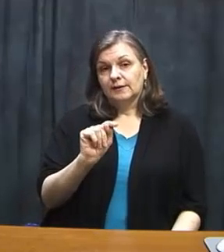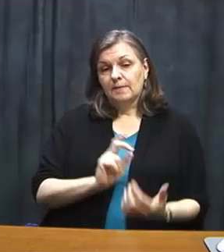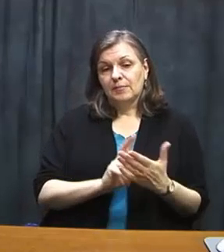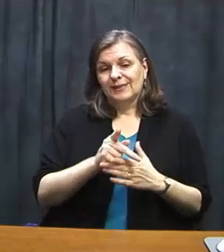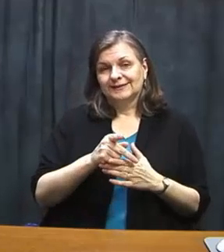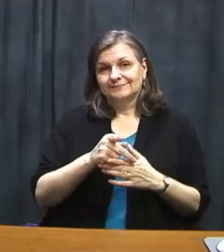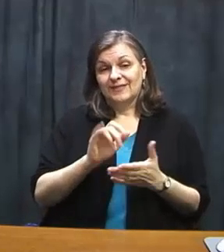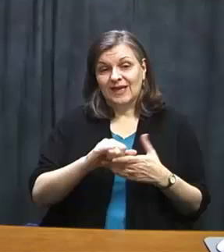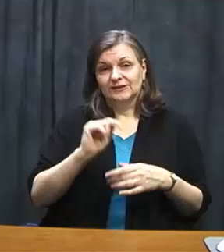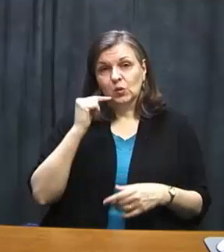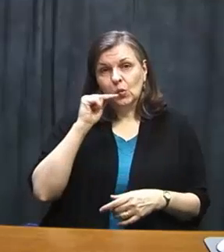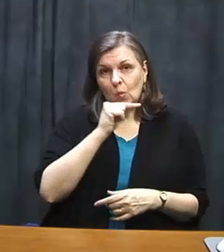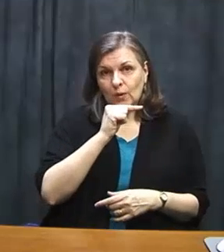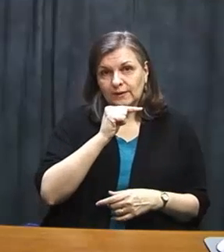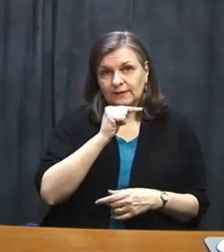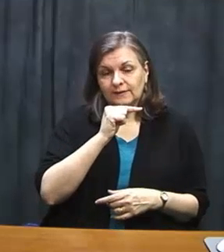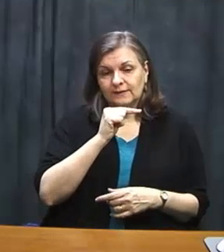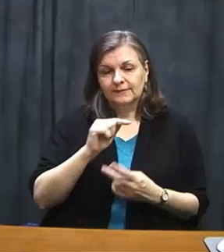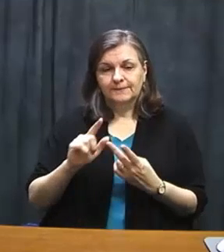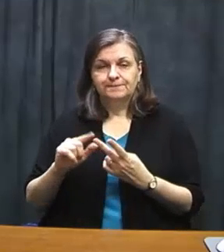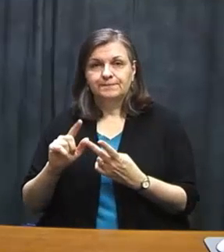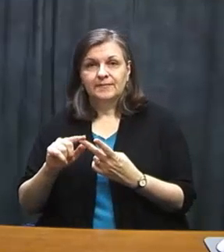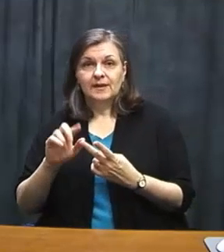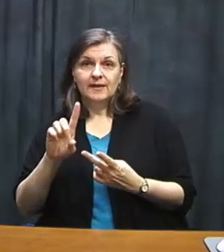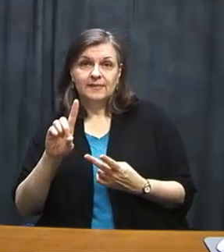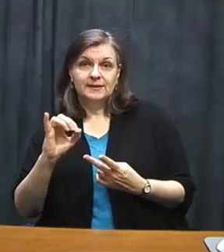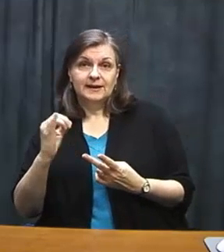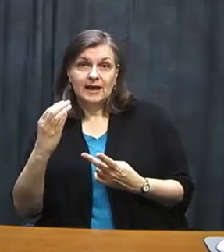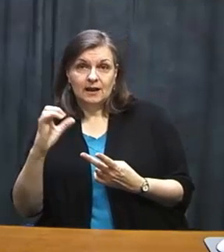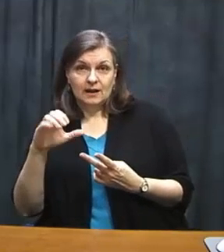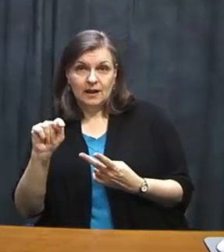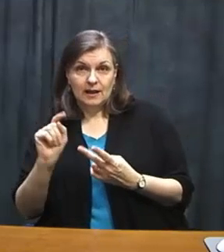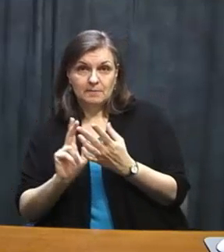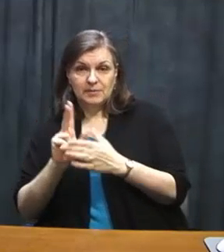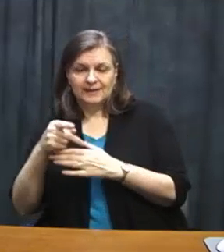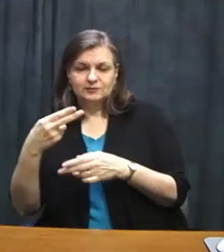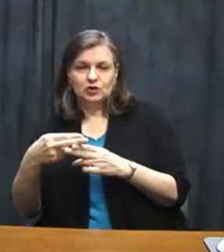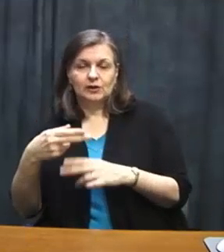is a corn plant the dicot plant is a geranium (on the right)